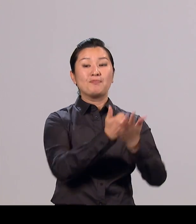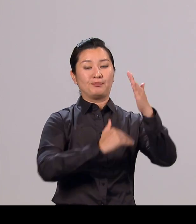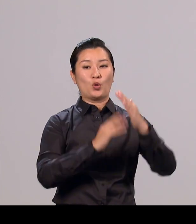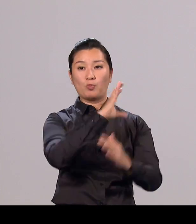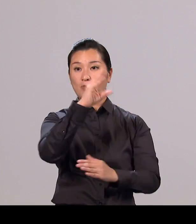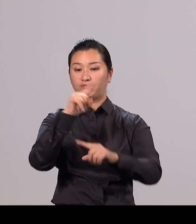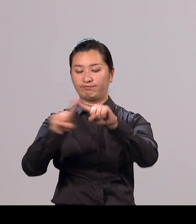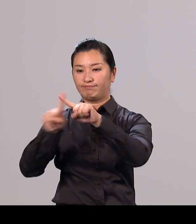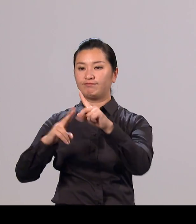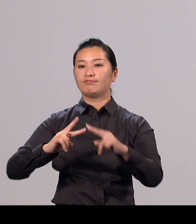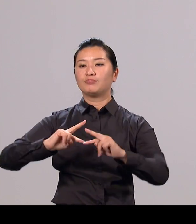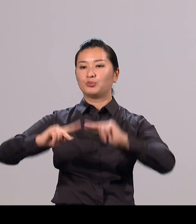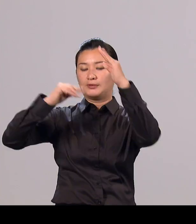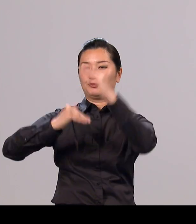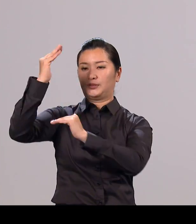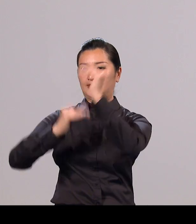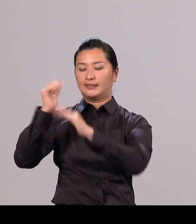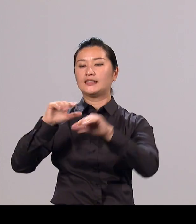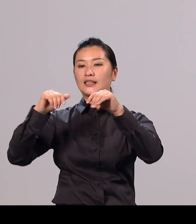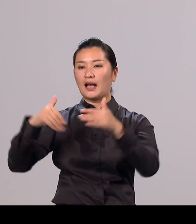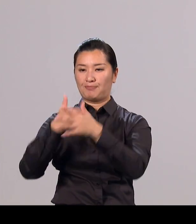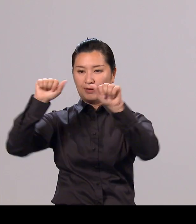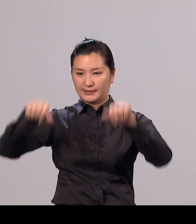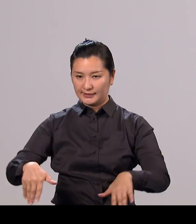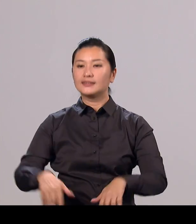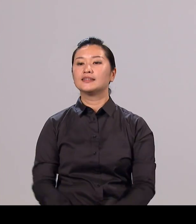And one area where we can do this, which is promising, is digital.